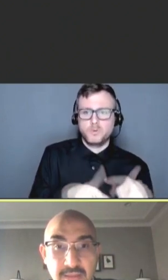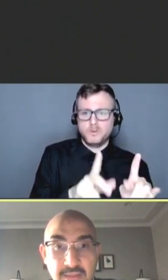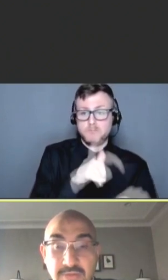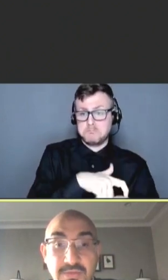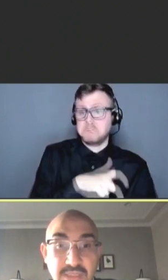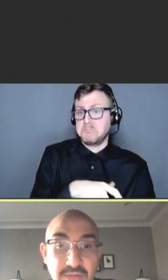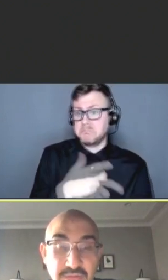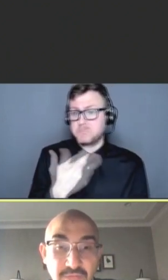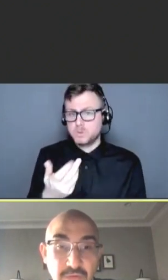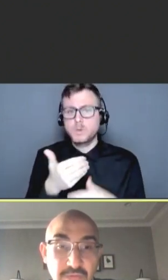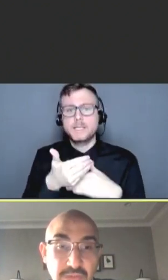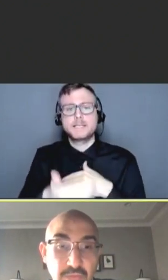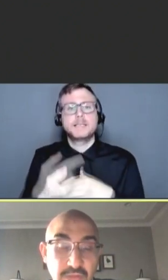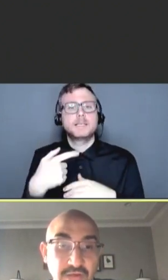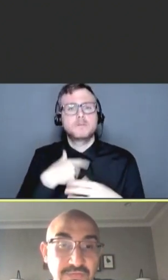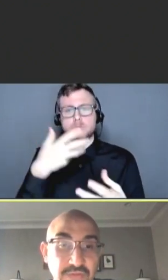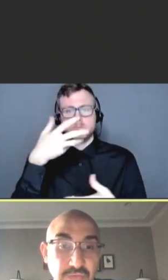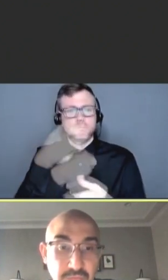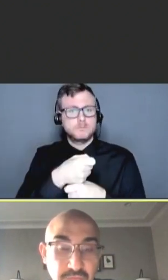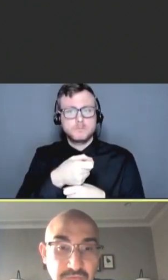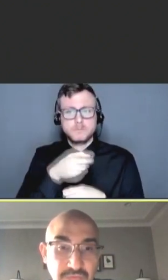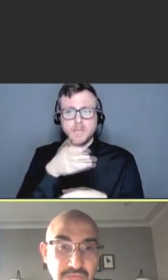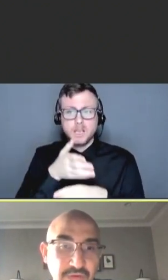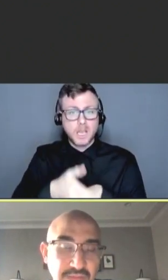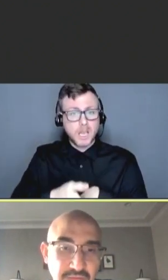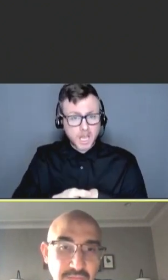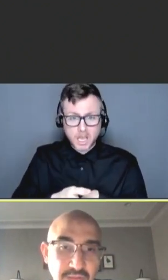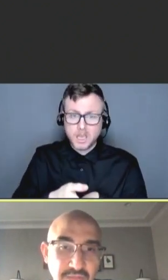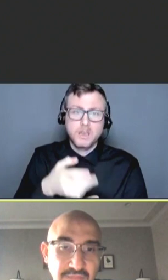So in summary, so far, we're very sure that after two doses of the Pfizer N1A